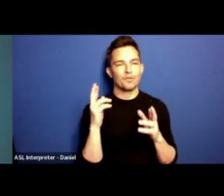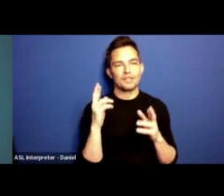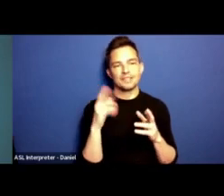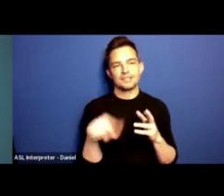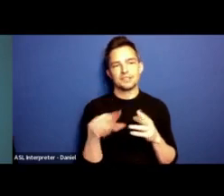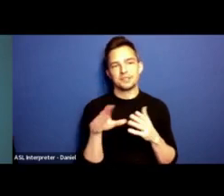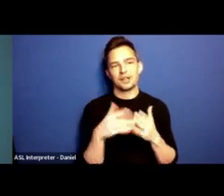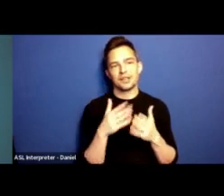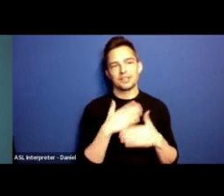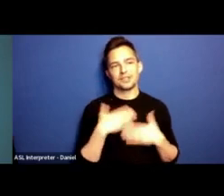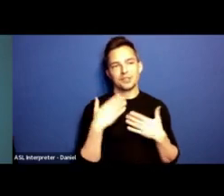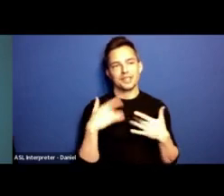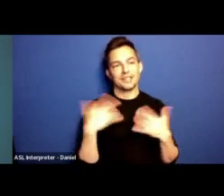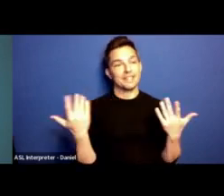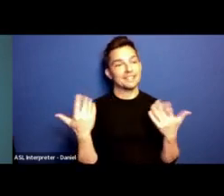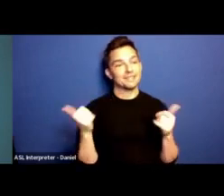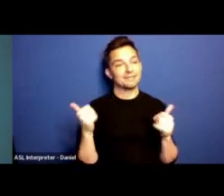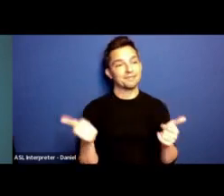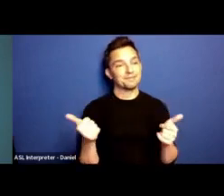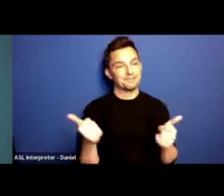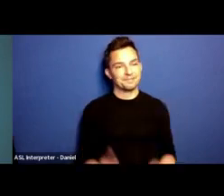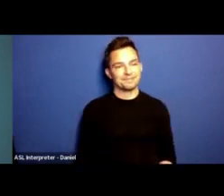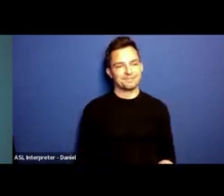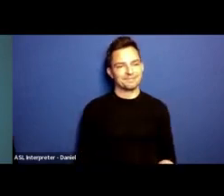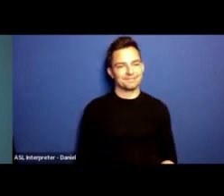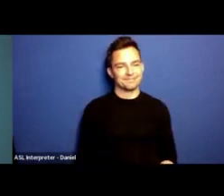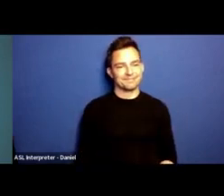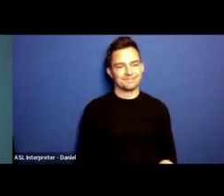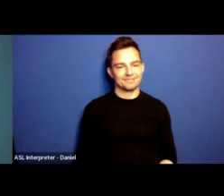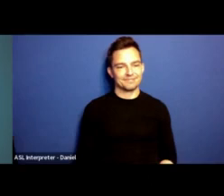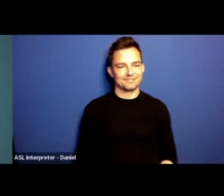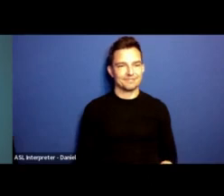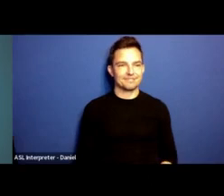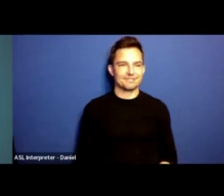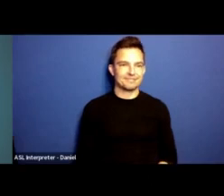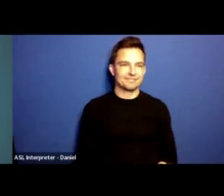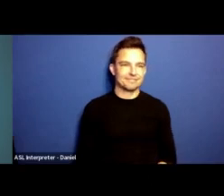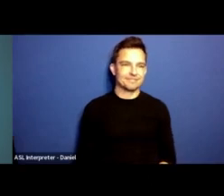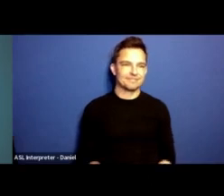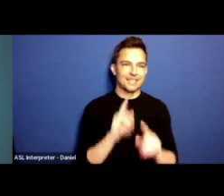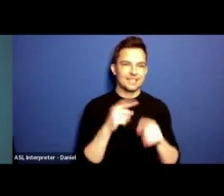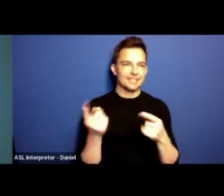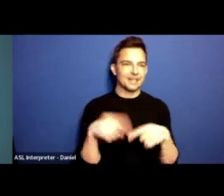enjoyed the event. Looks like answers are coming in and we're